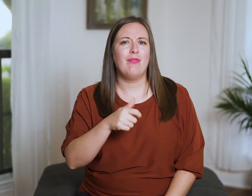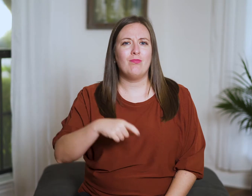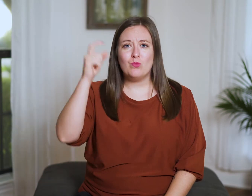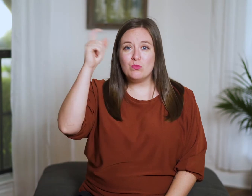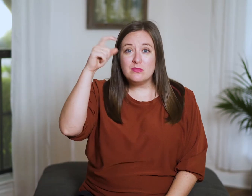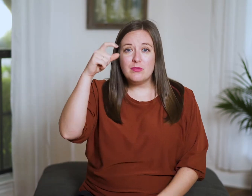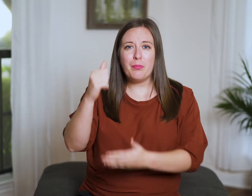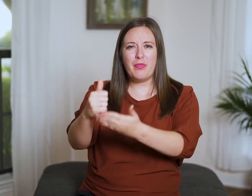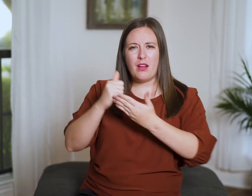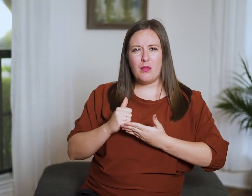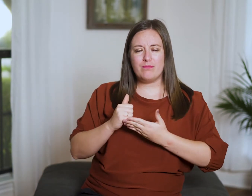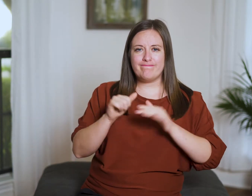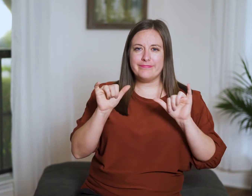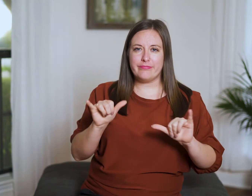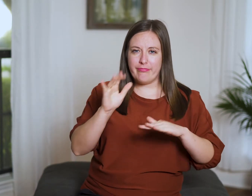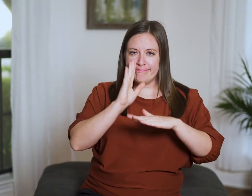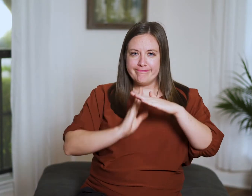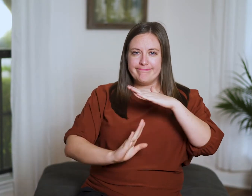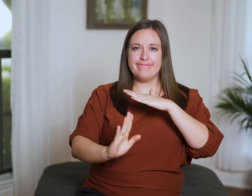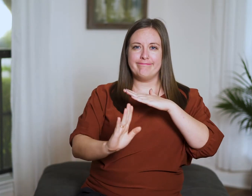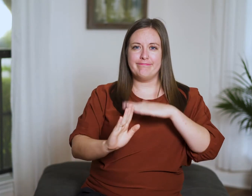wisdom helps us stay humble.